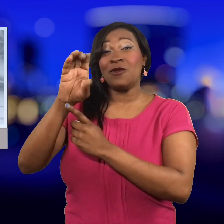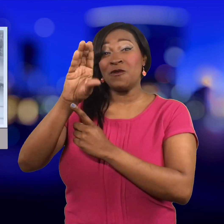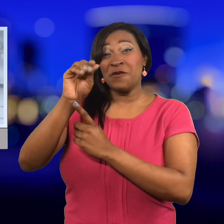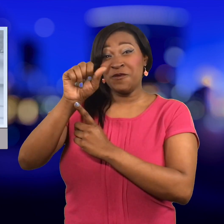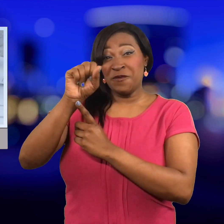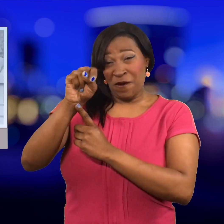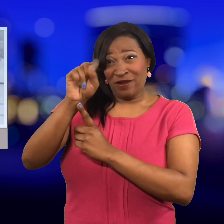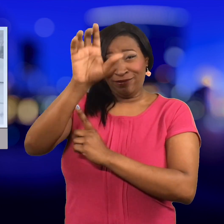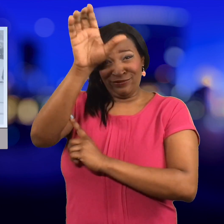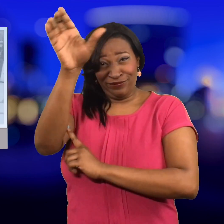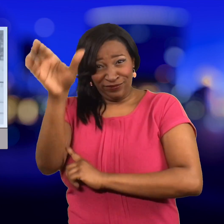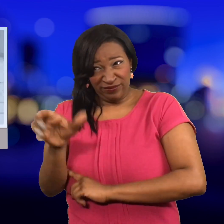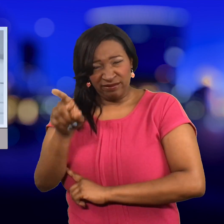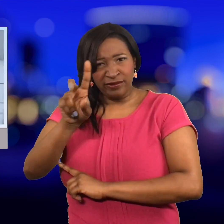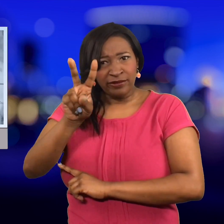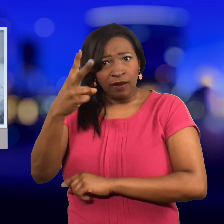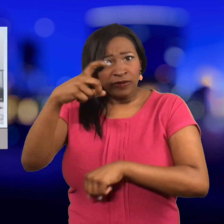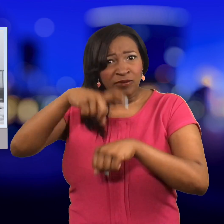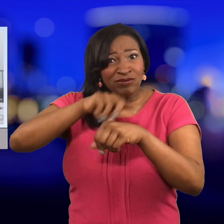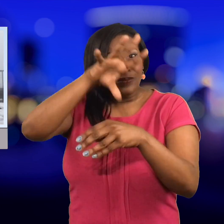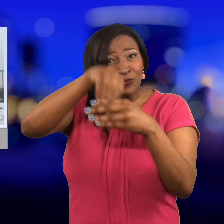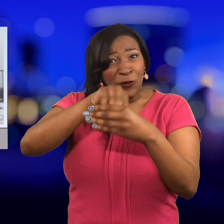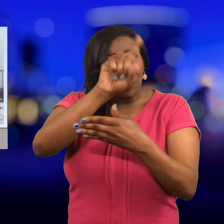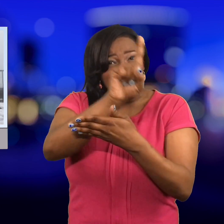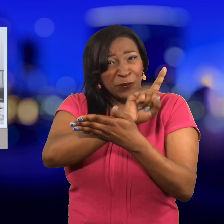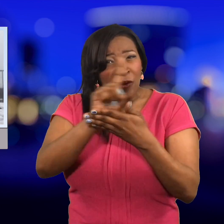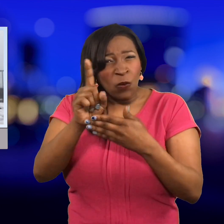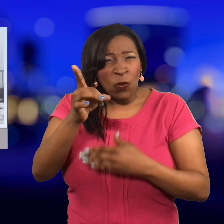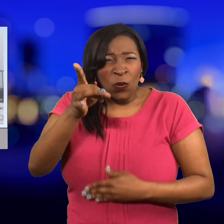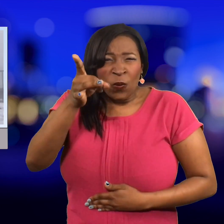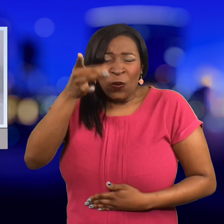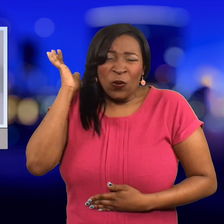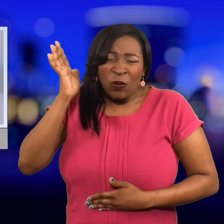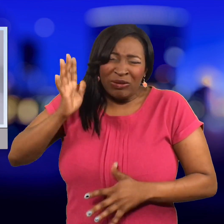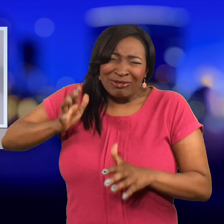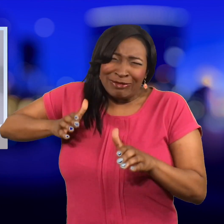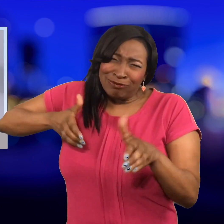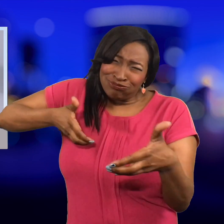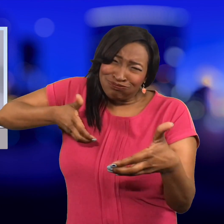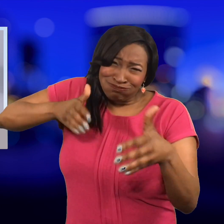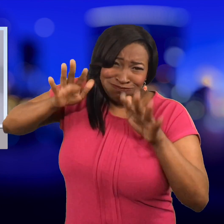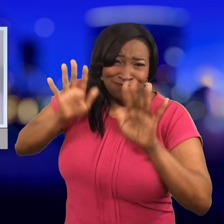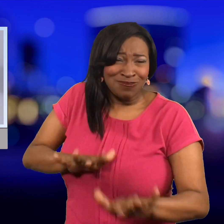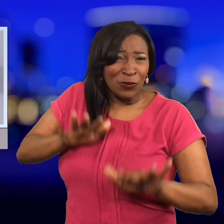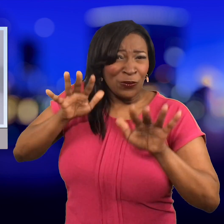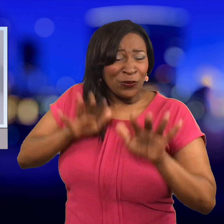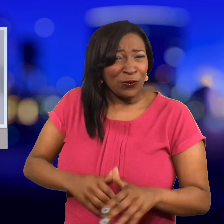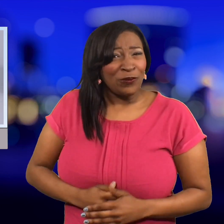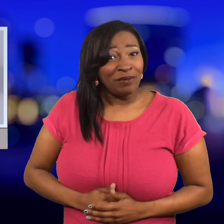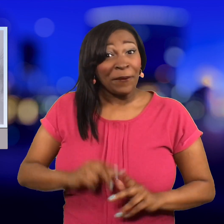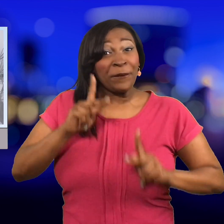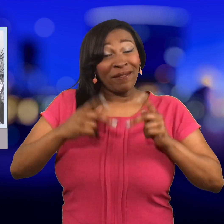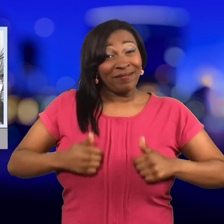For the second time in a week a nor'easter is dumping snow across parts of the East Coast.